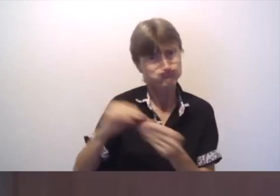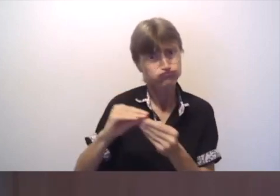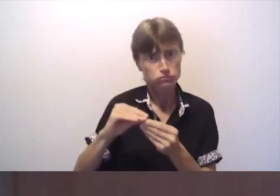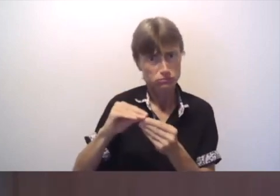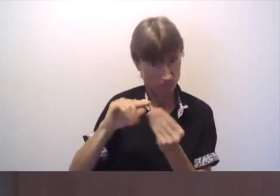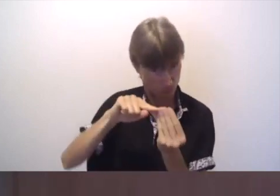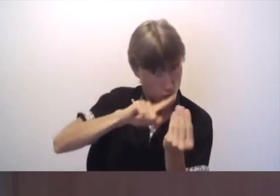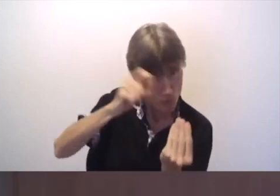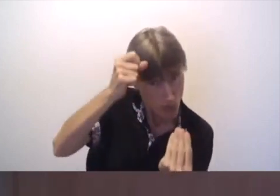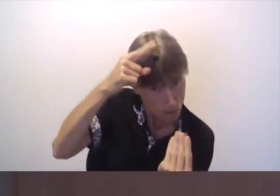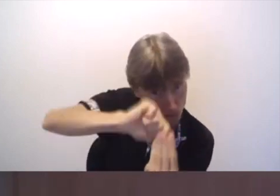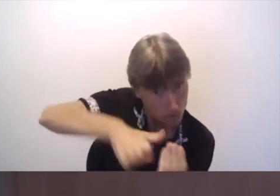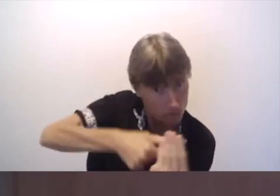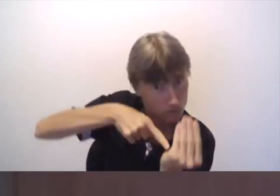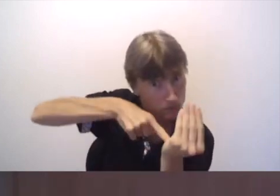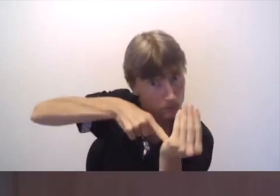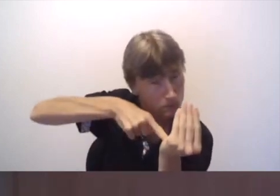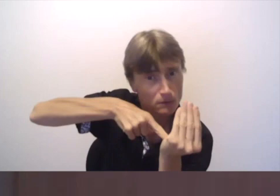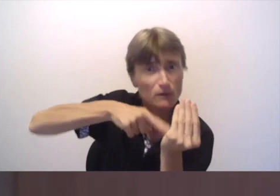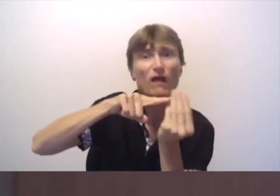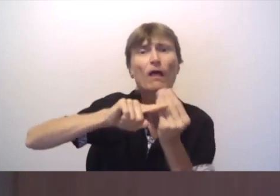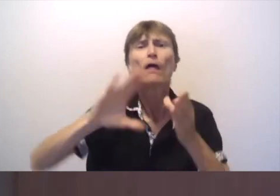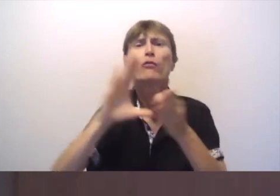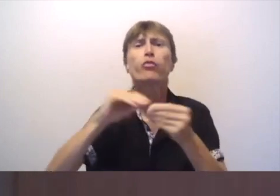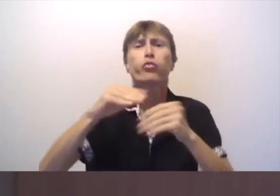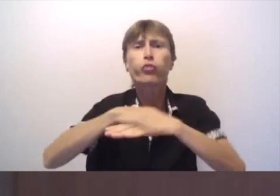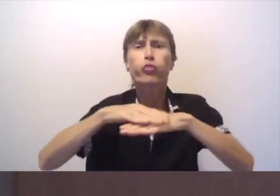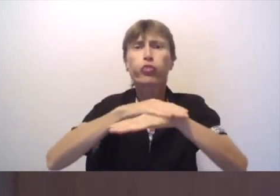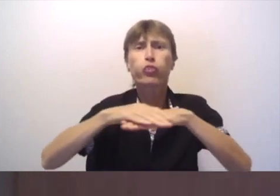is not solving actually anything around racism